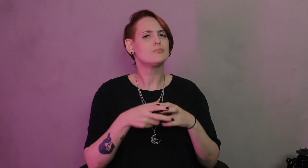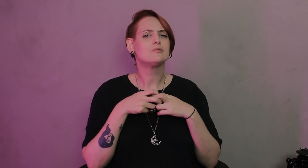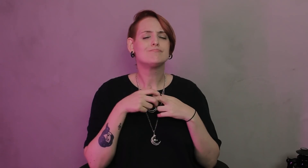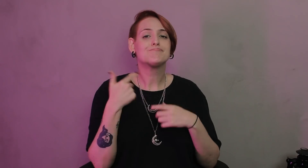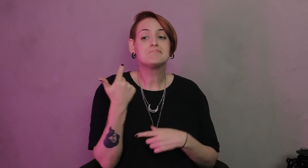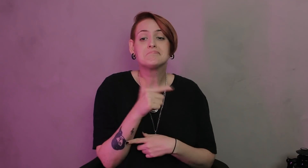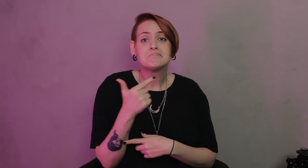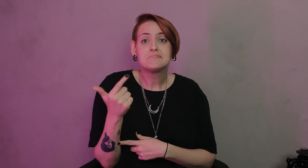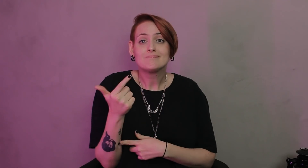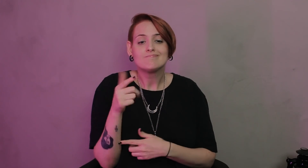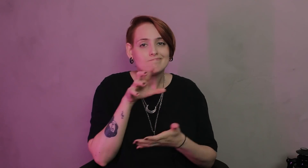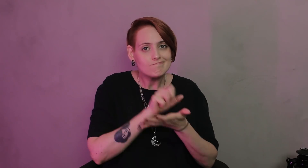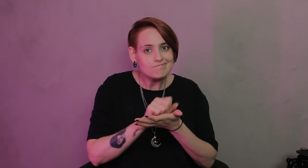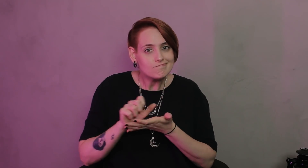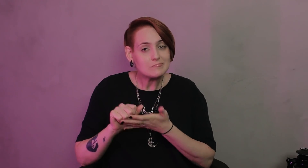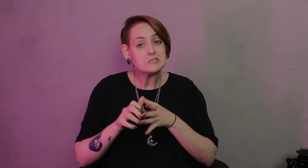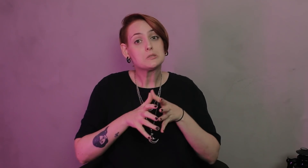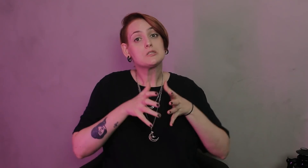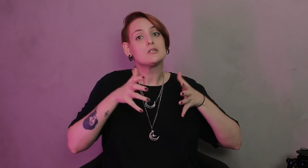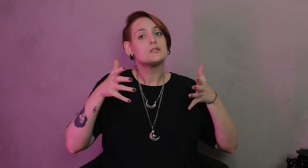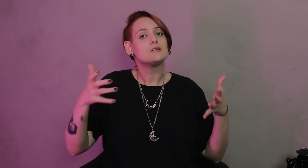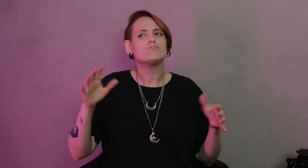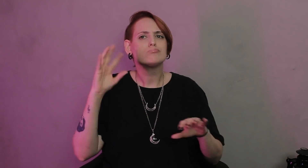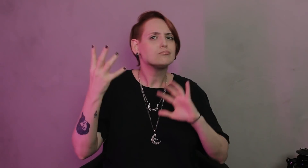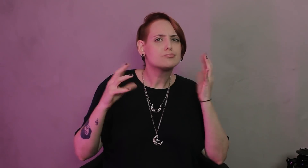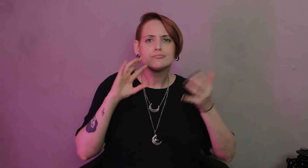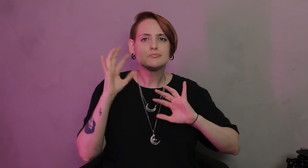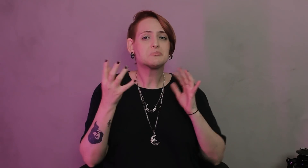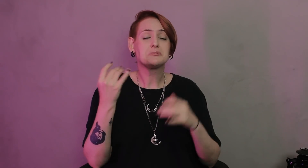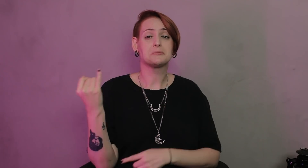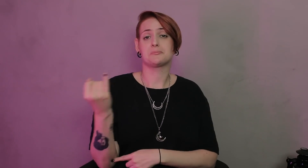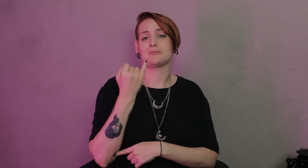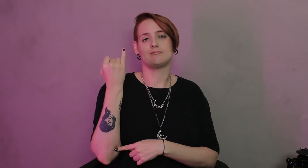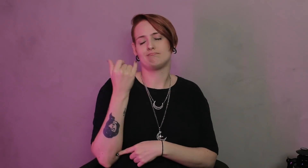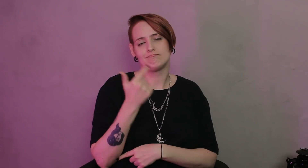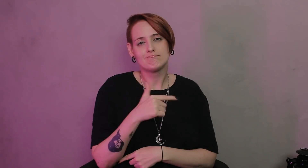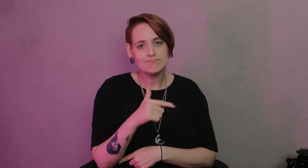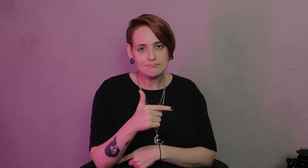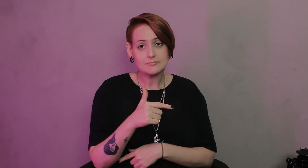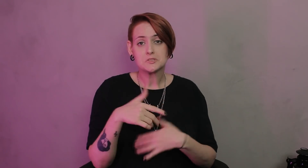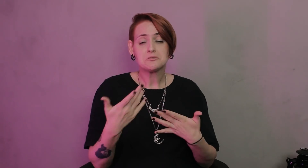So there are no long records or important events, we